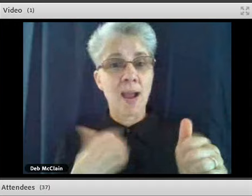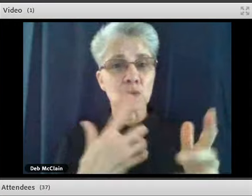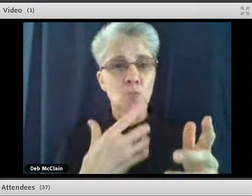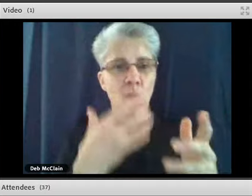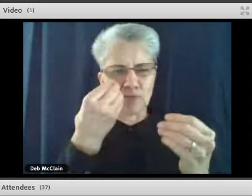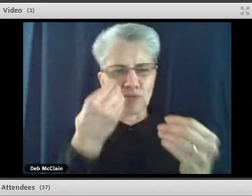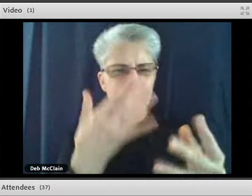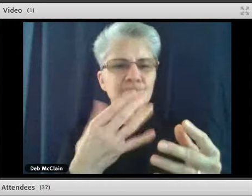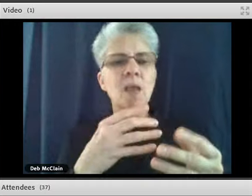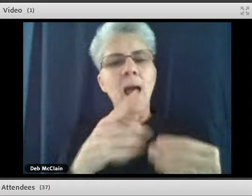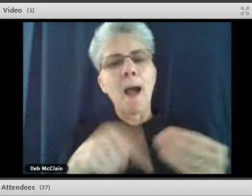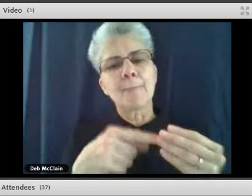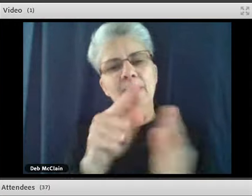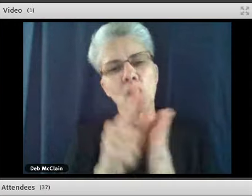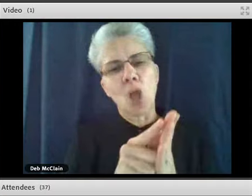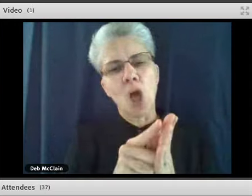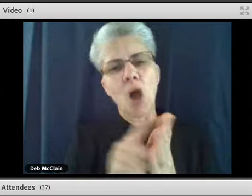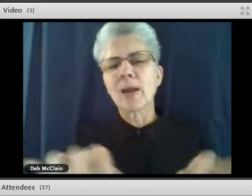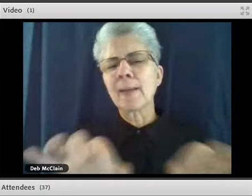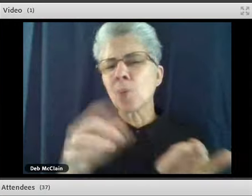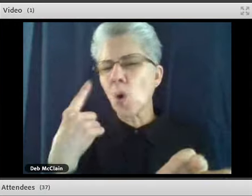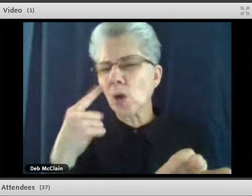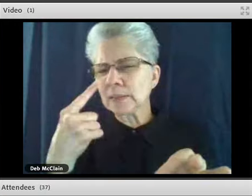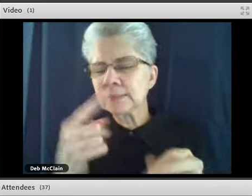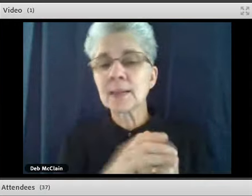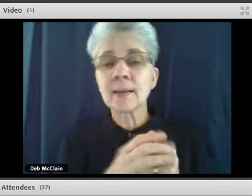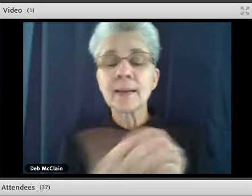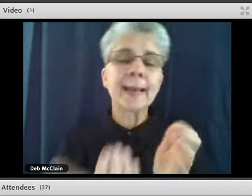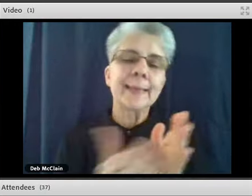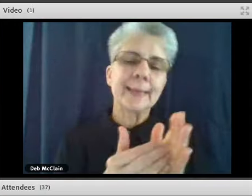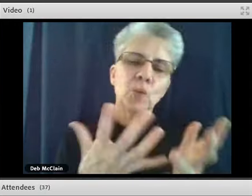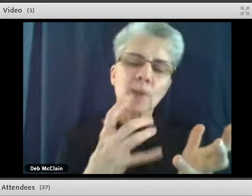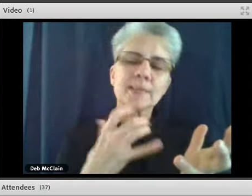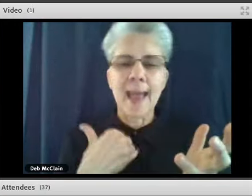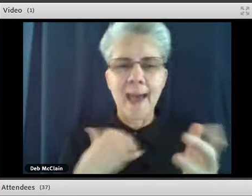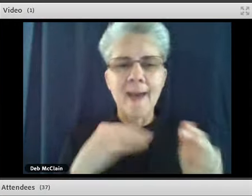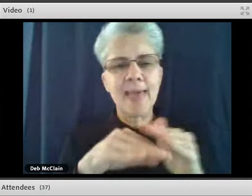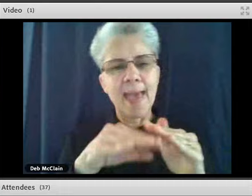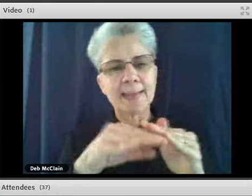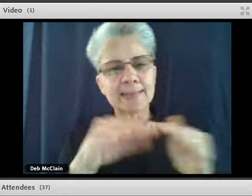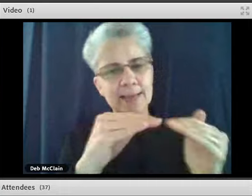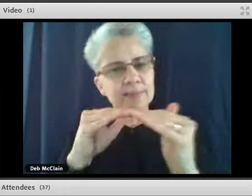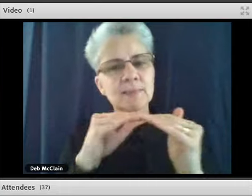So, I just wanted to talk a little bit about the law, and why it matters. Of course, we want to have equitable access,